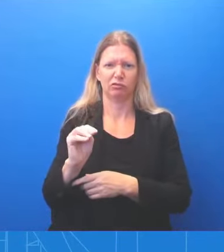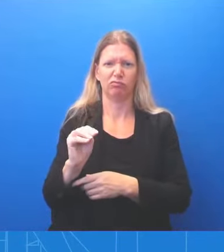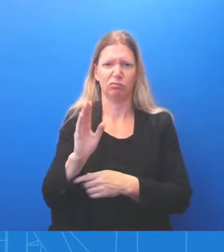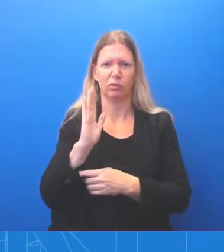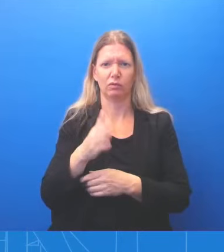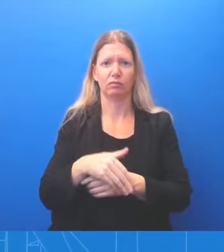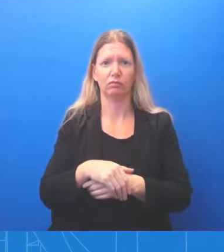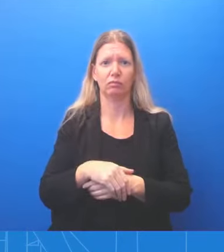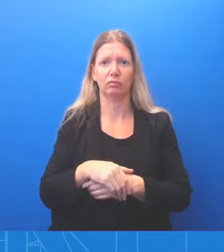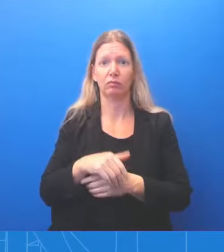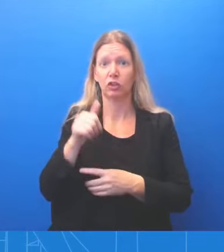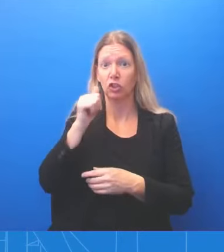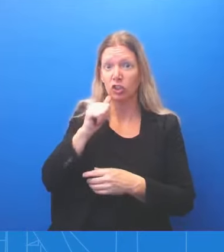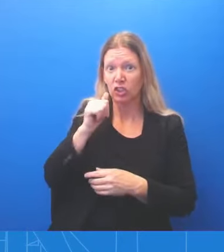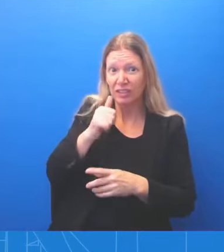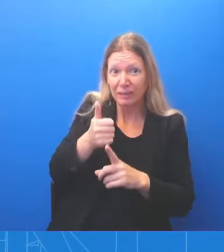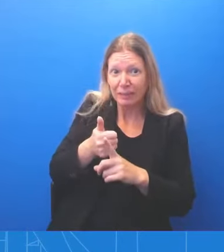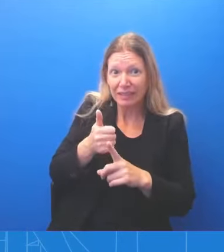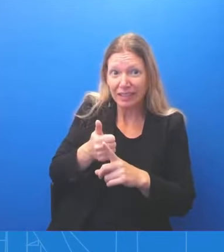this is -- this is a president, this is an administration